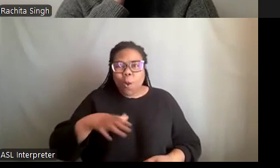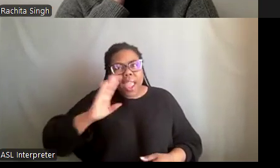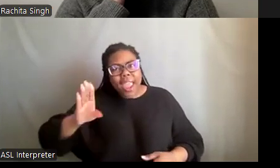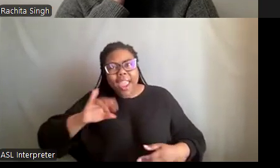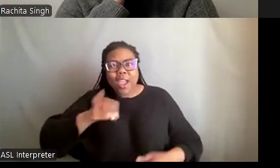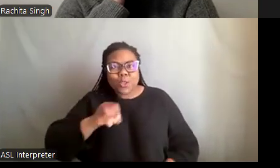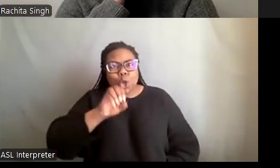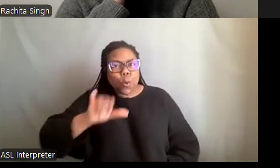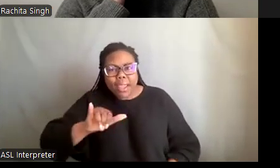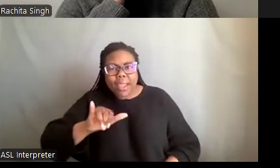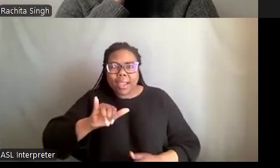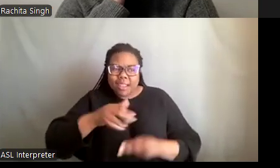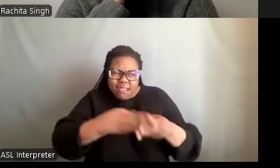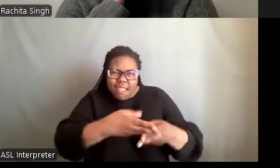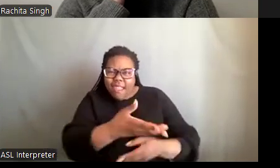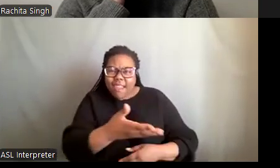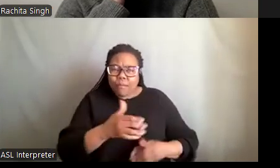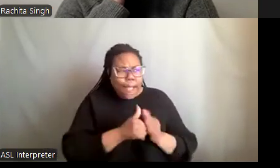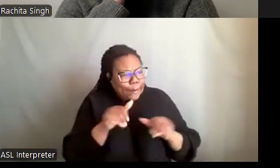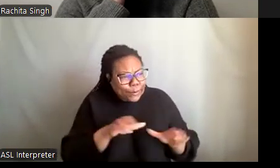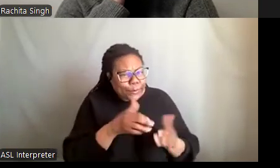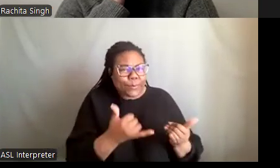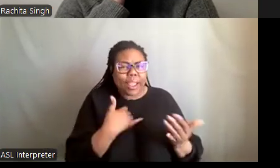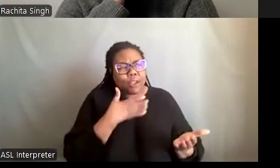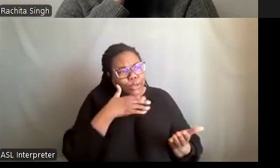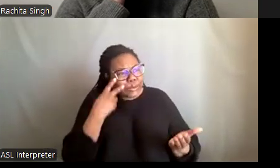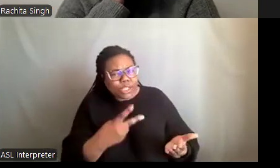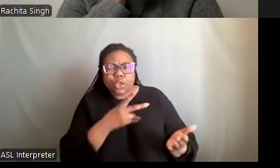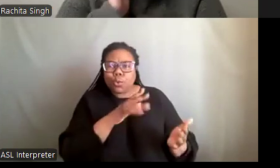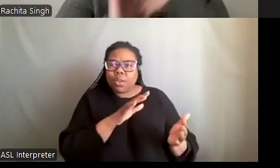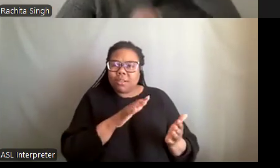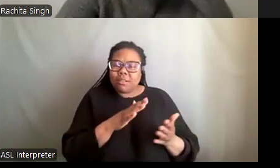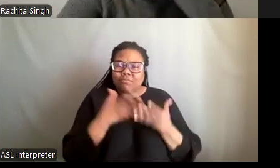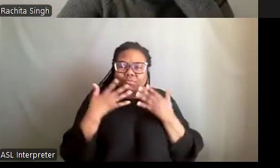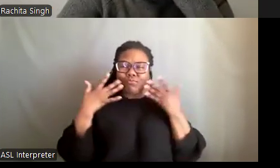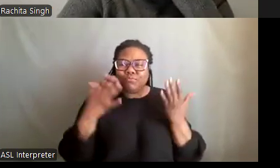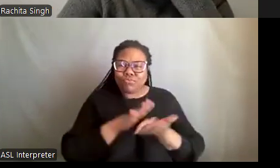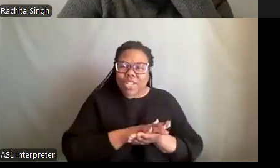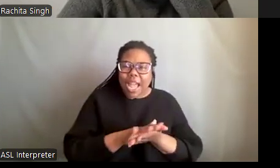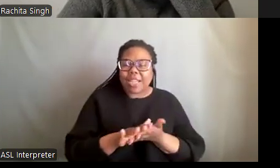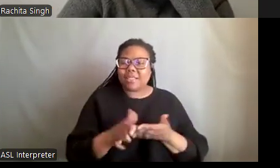they get there. People want to be greeted by name. Hey, Joey, how you doing today? It's great to see you. Those kinds